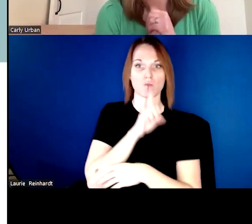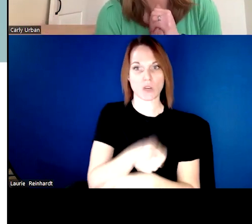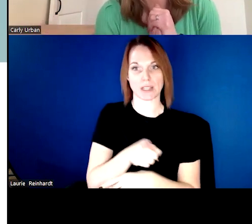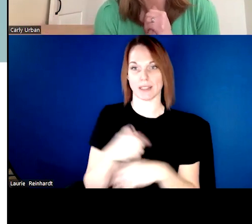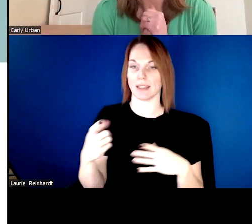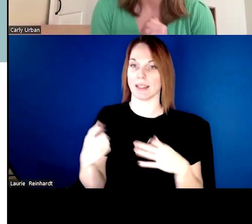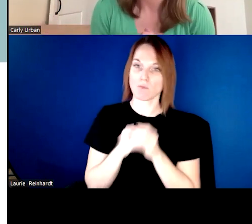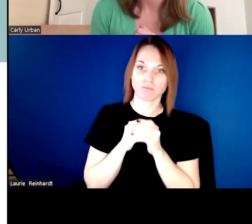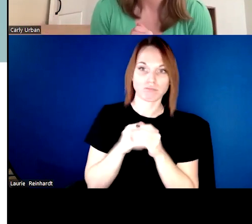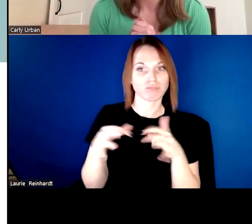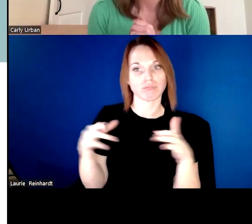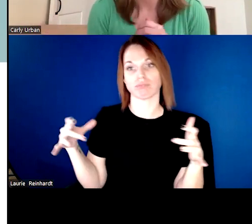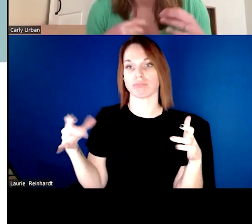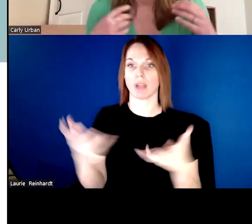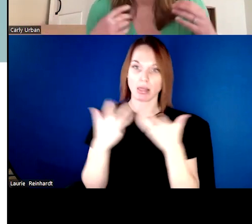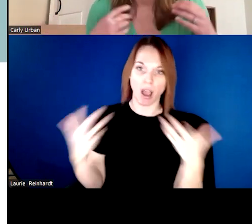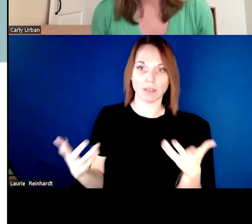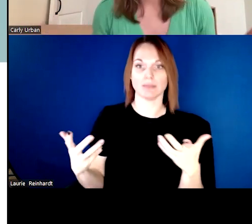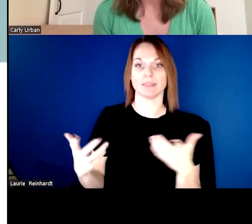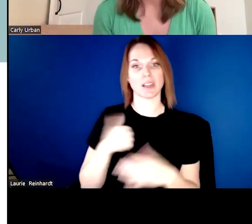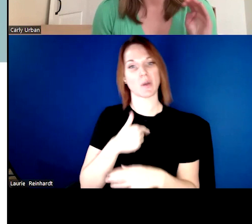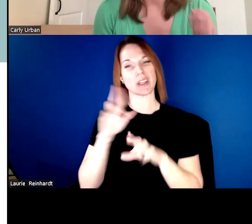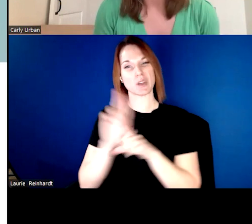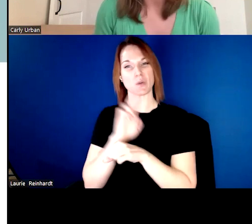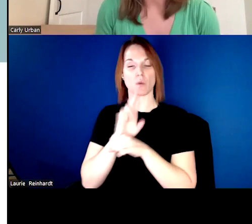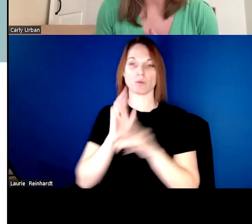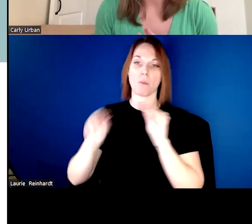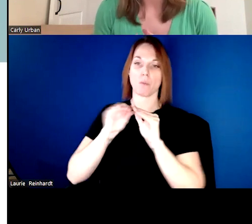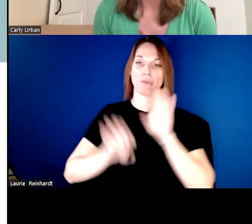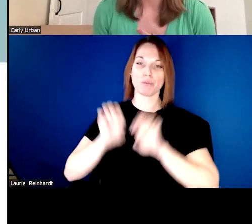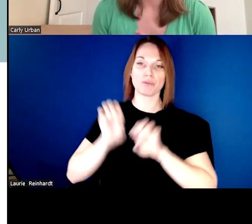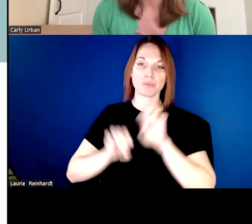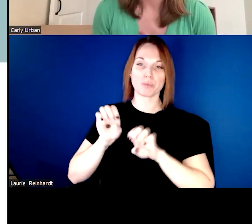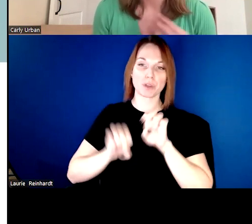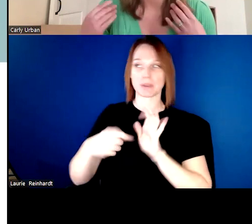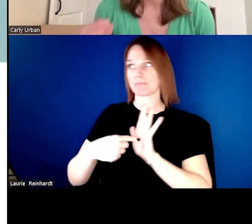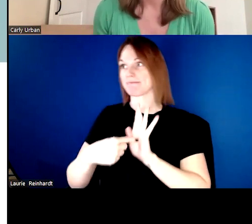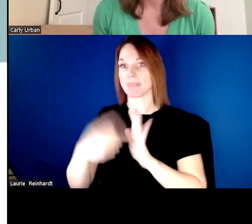kind of a natural experiment where just by chance, one sibling might have been in high